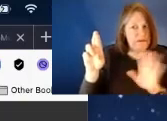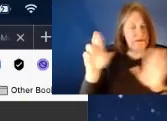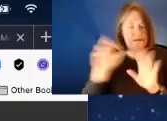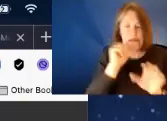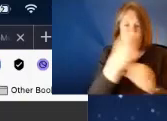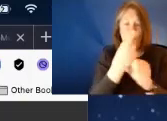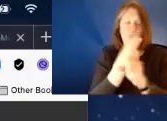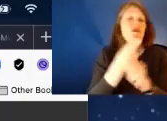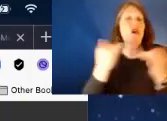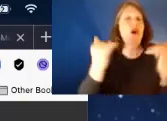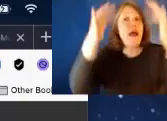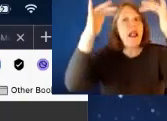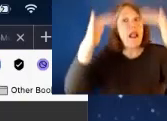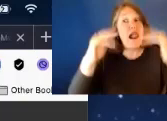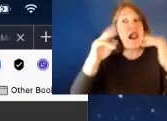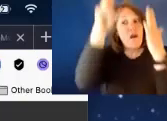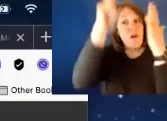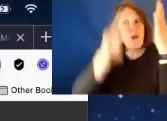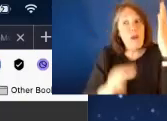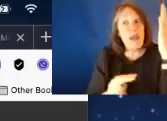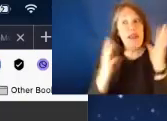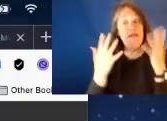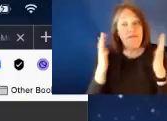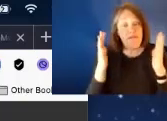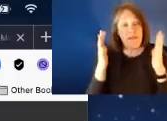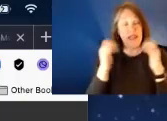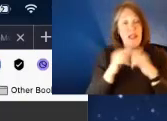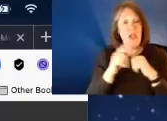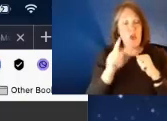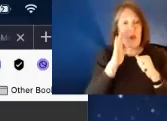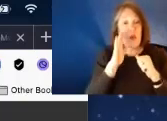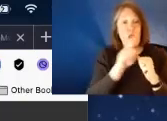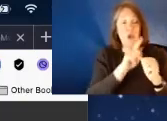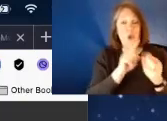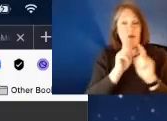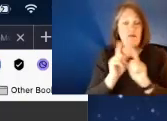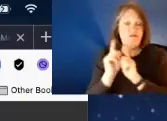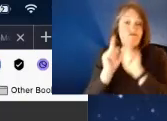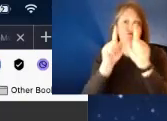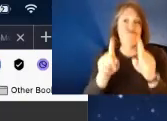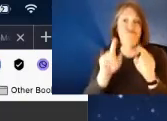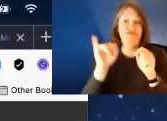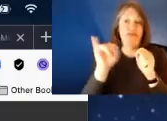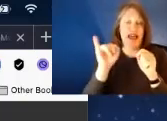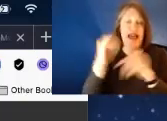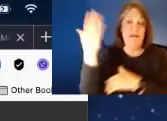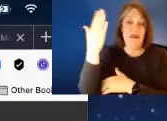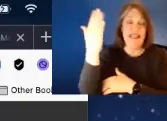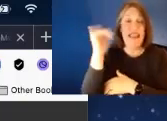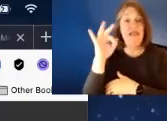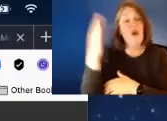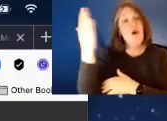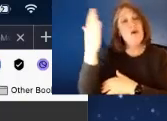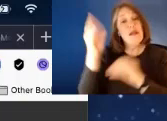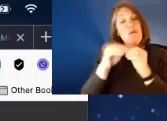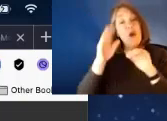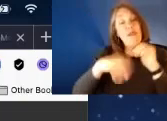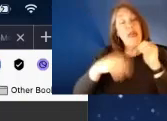of this, you will go to your iPresentation. If you are presenting more than one presentation,